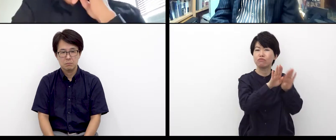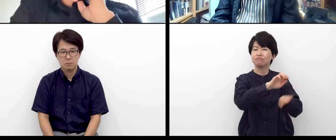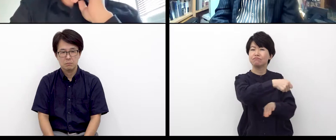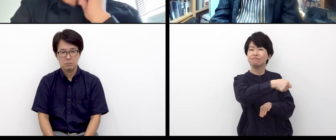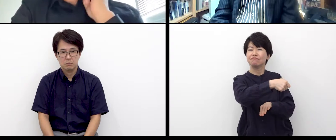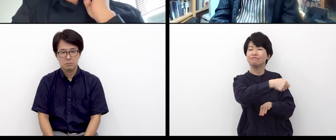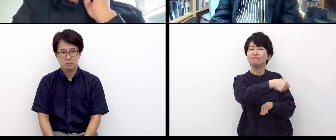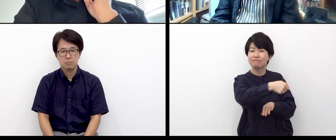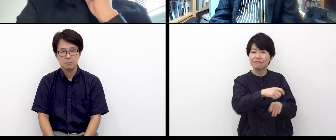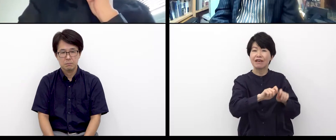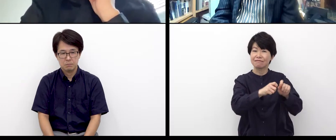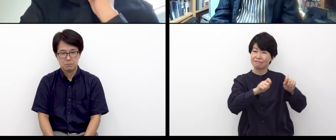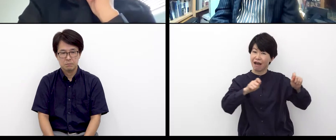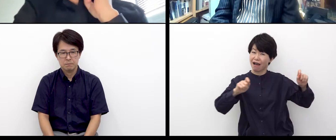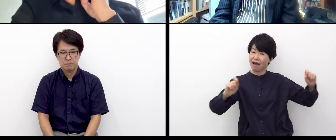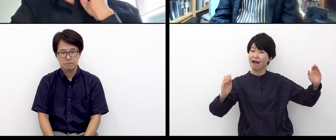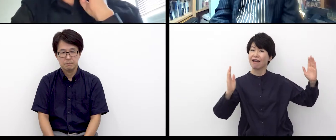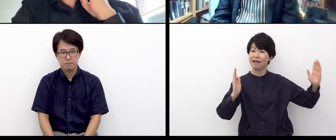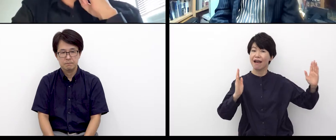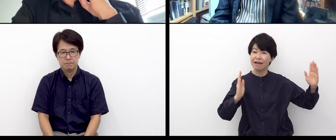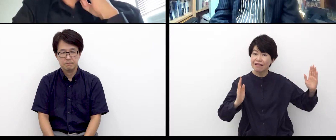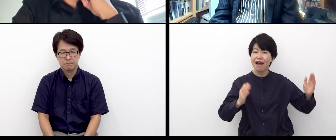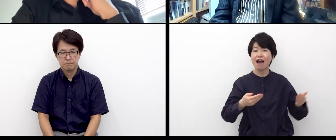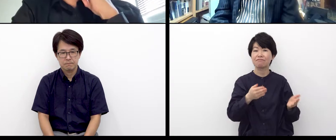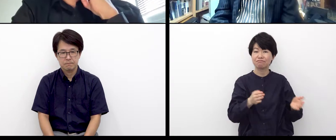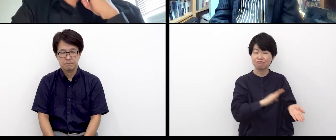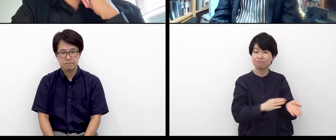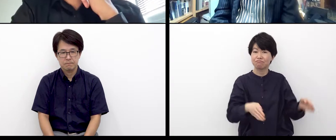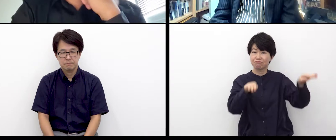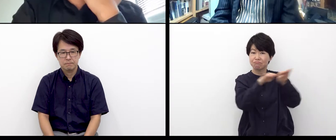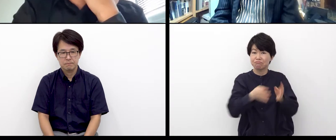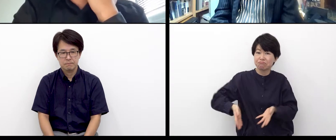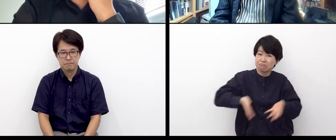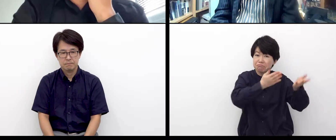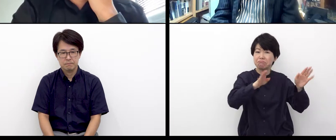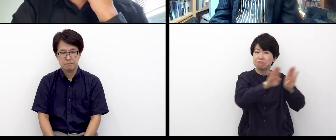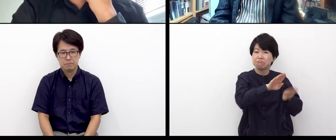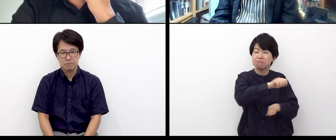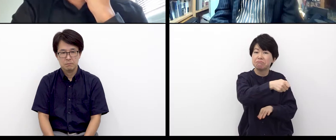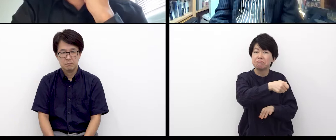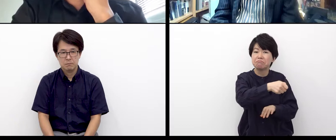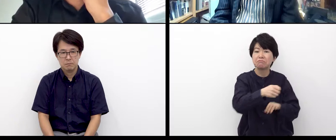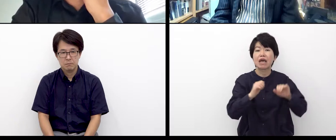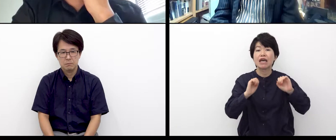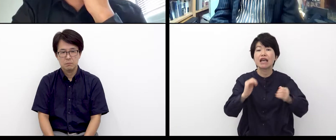for a very long time, and they had nothing to do apart from making artwork.